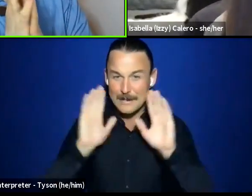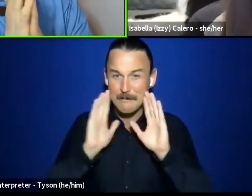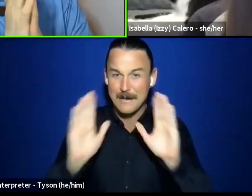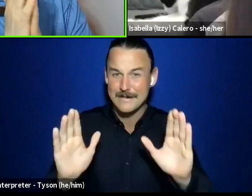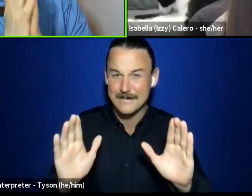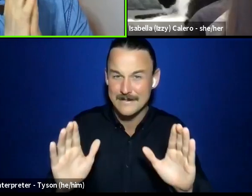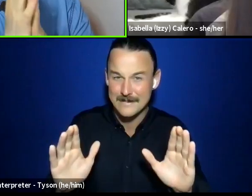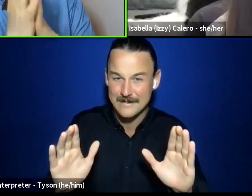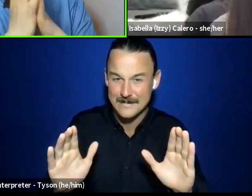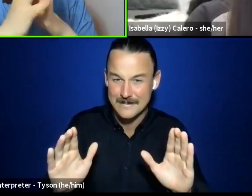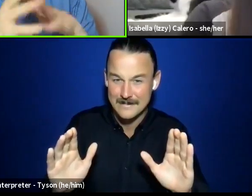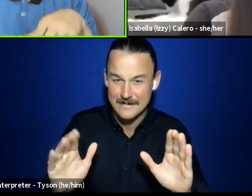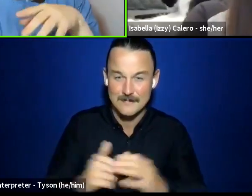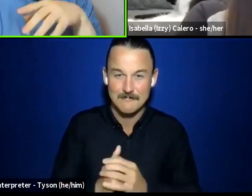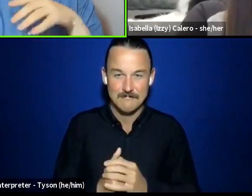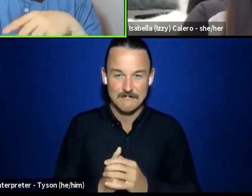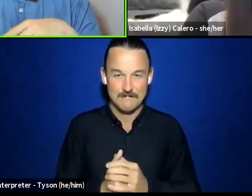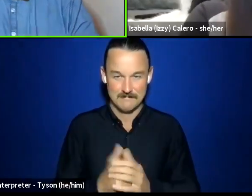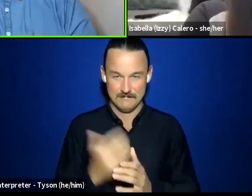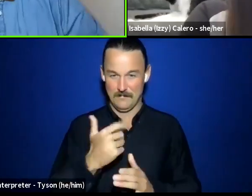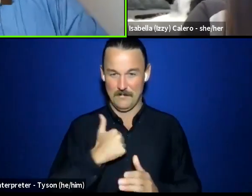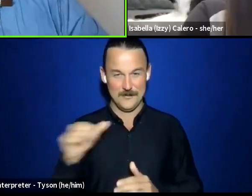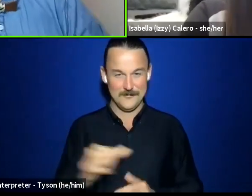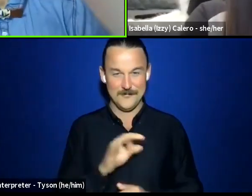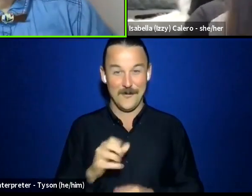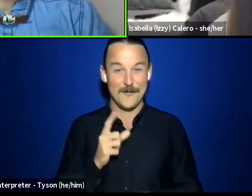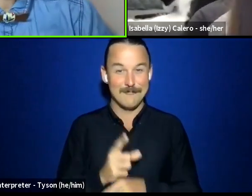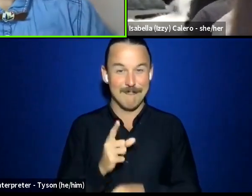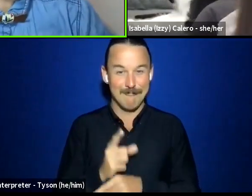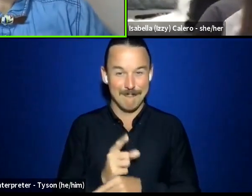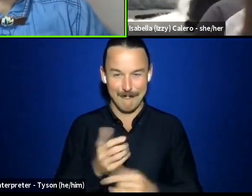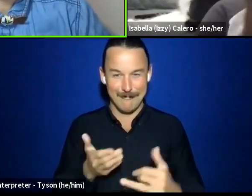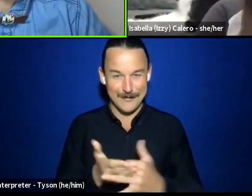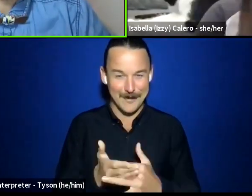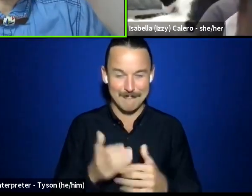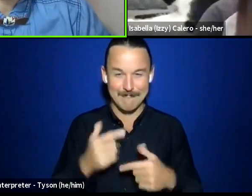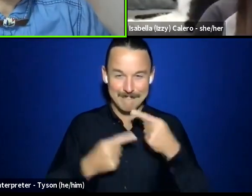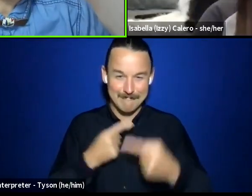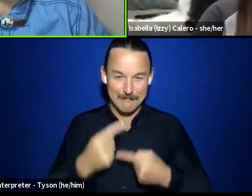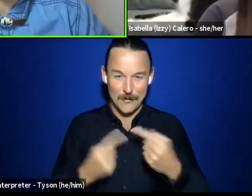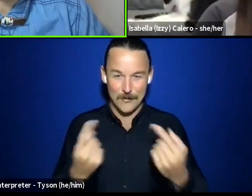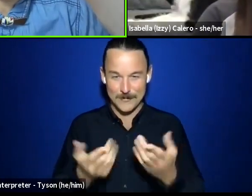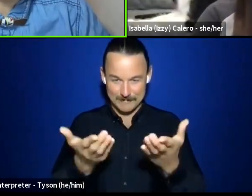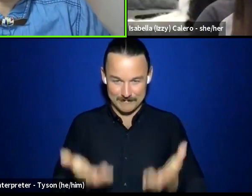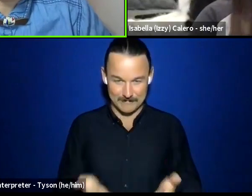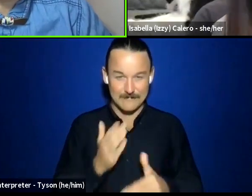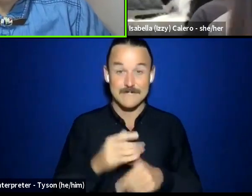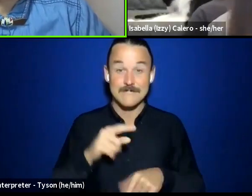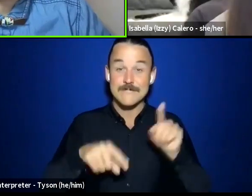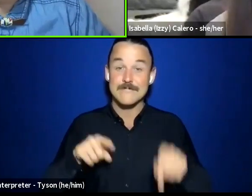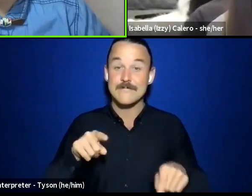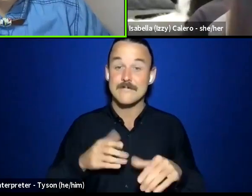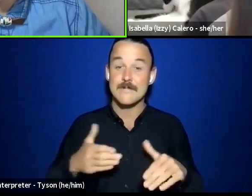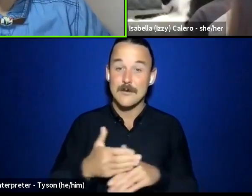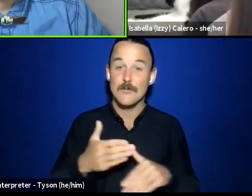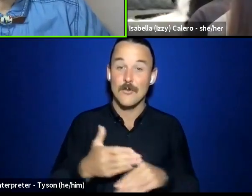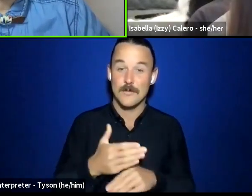e is he works. It only took e is he works. It only took me to the SECond section to start interrupting people's buyers to come in. Sorry guys, is Sorry guys. Is he works as a diverse guys. Is he works as a diversity